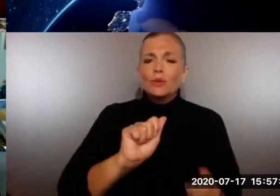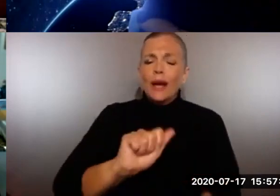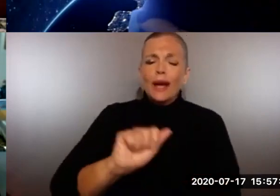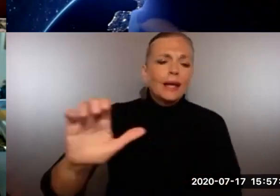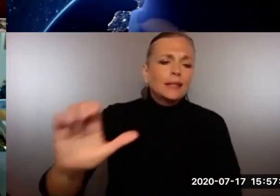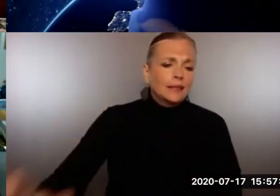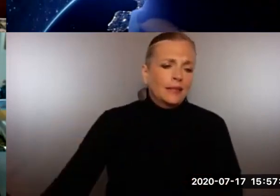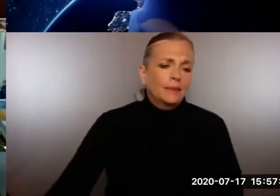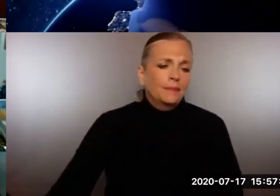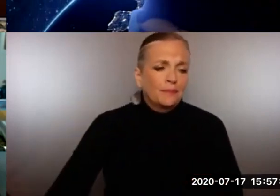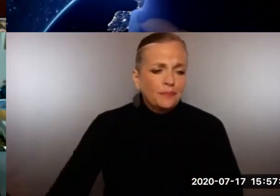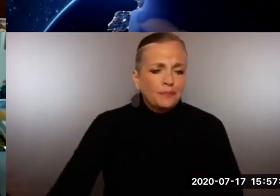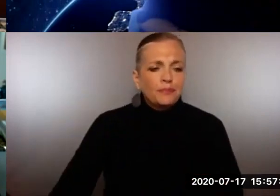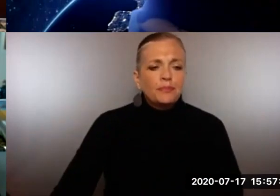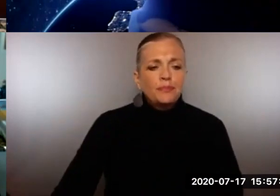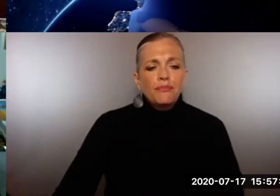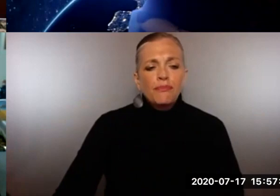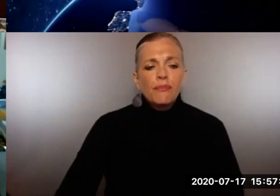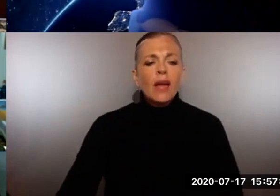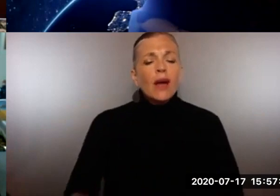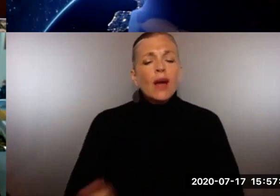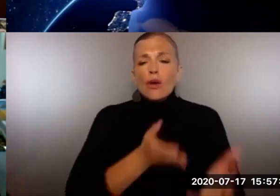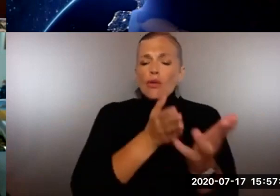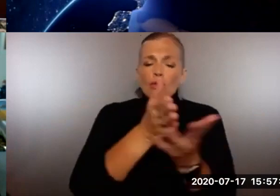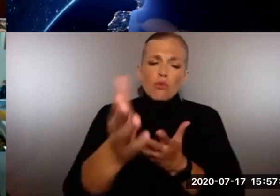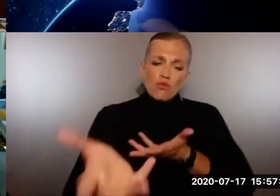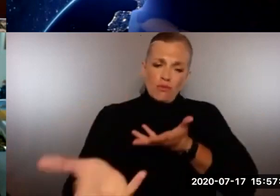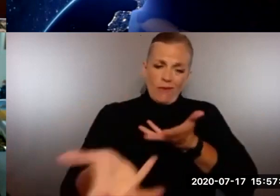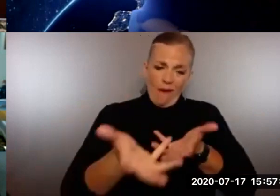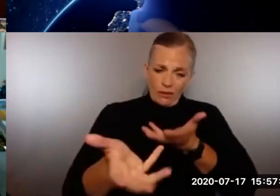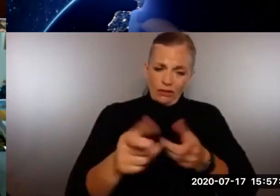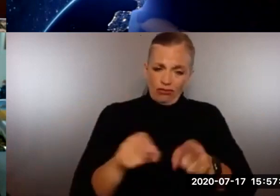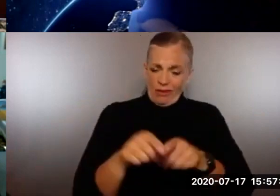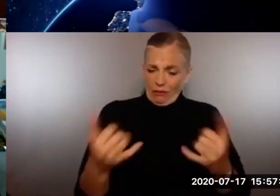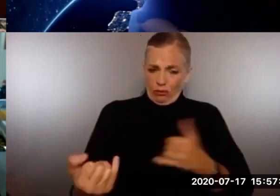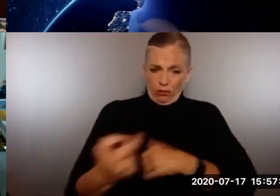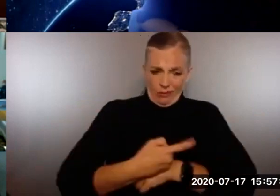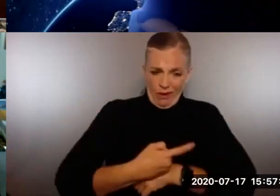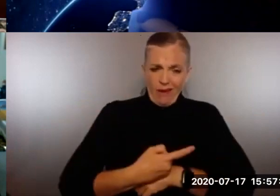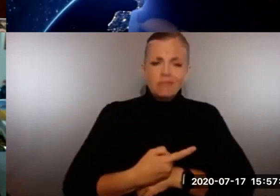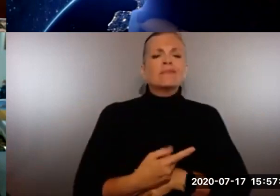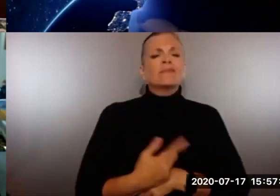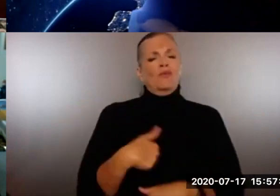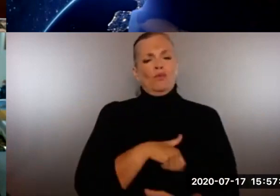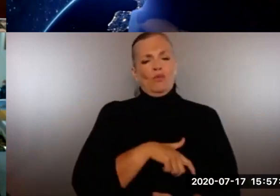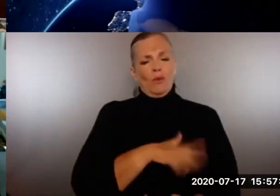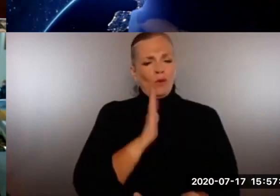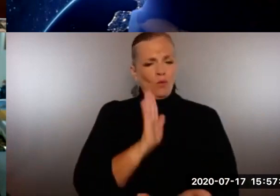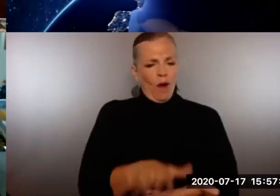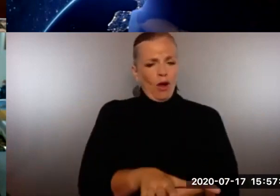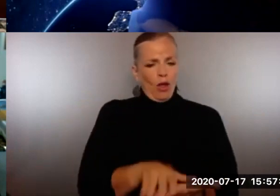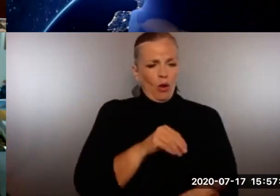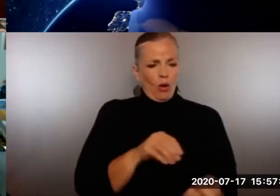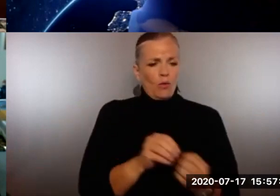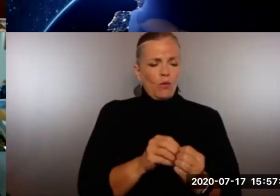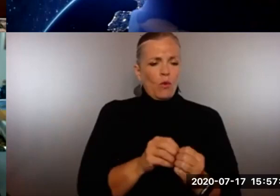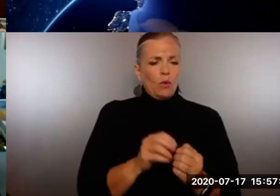And through conversations like this one, we will be learning what we can do to refine and increase